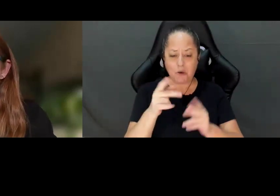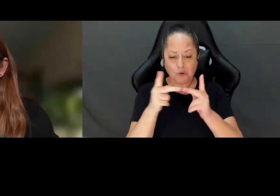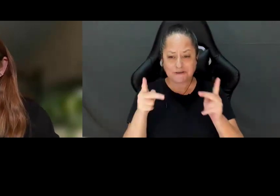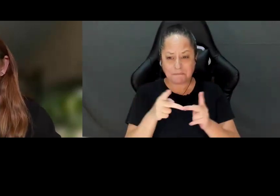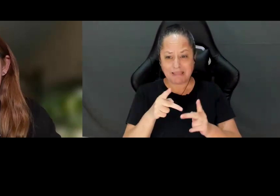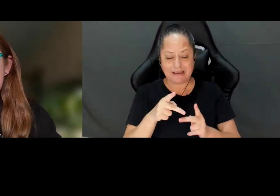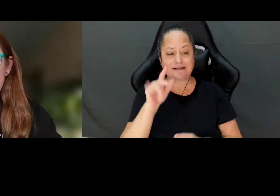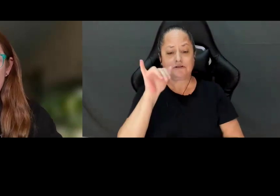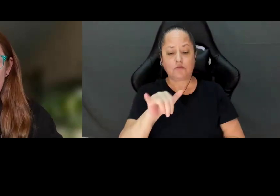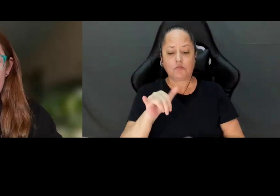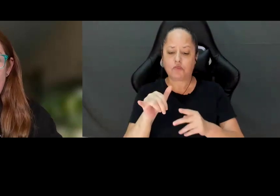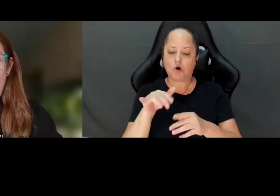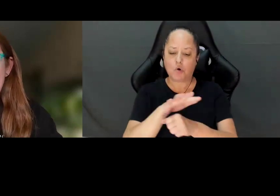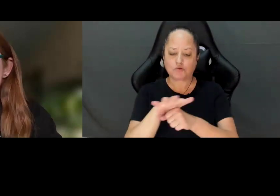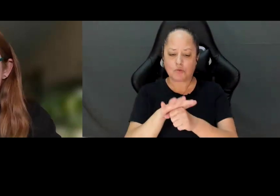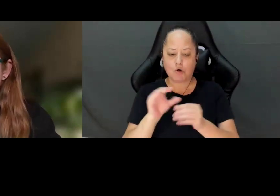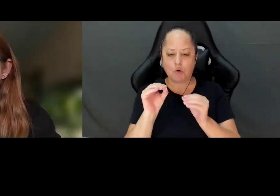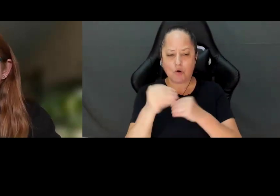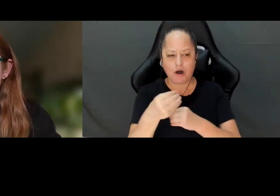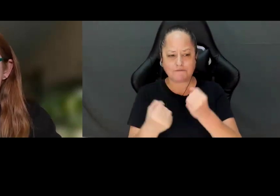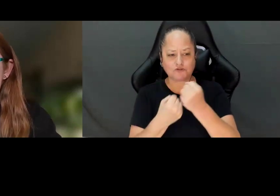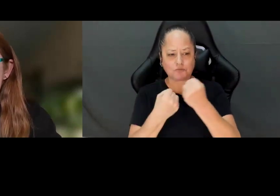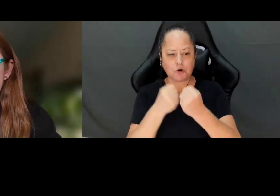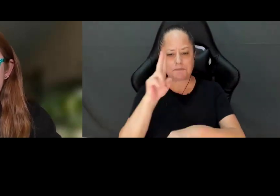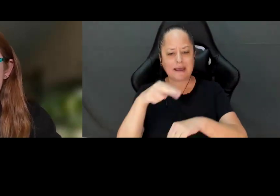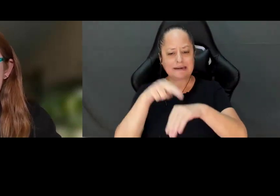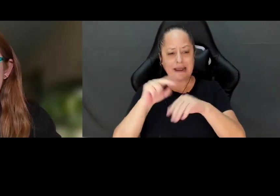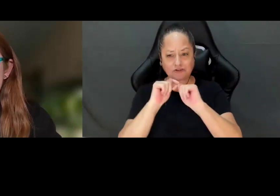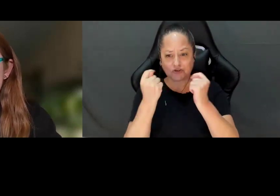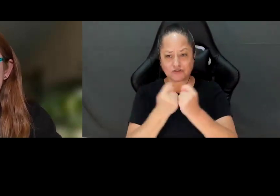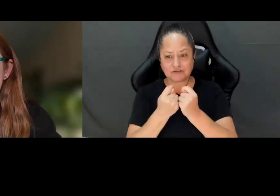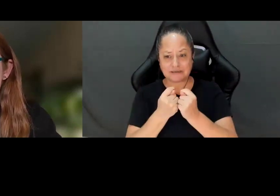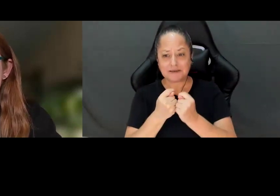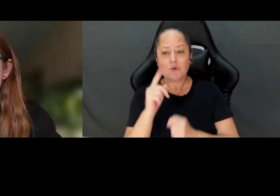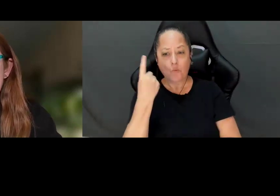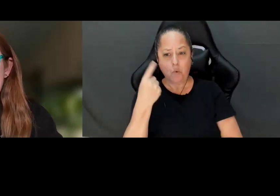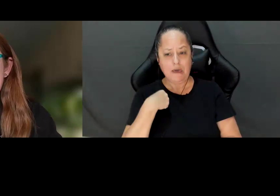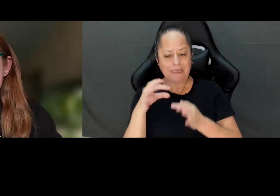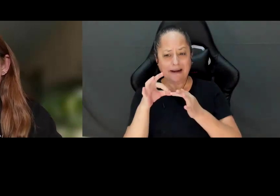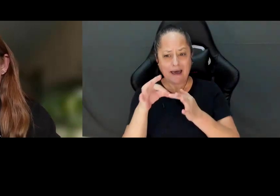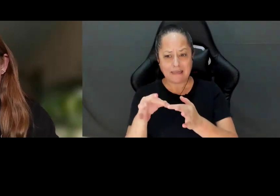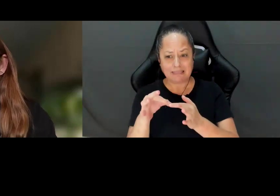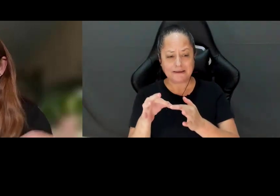And those local offices are supported by national teams such as the one that I lead, and we